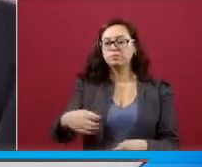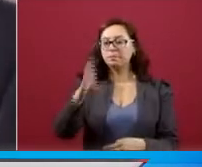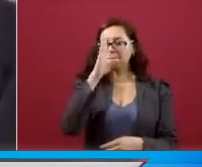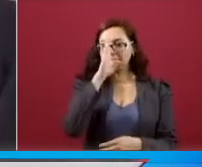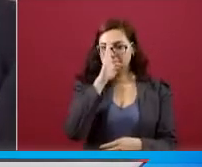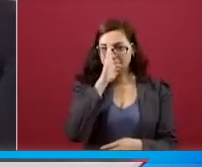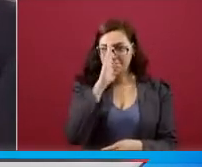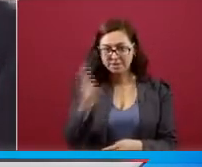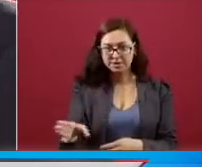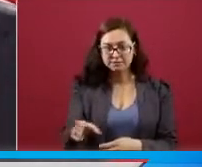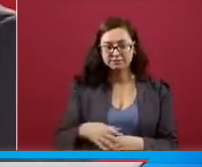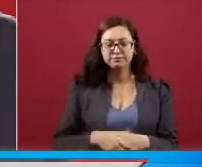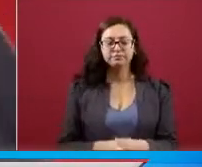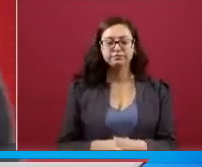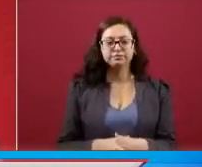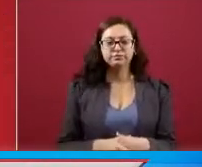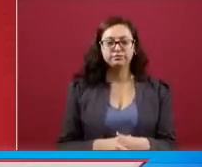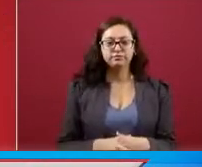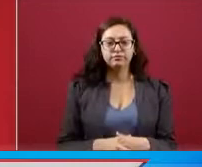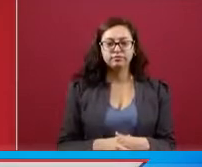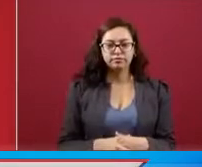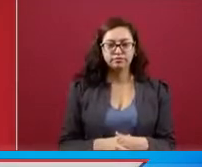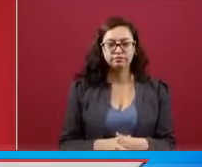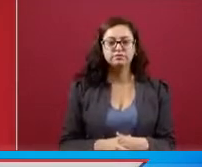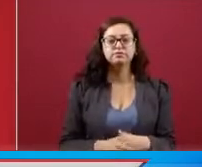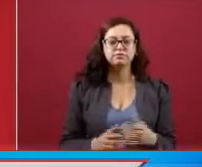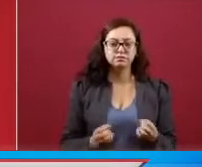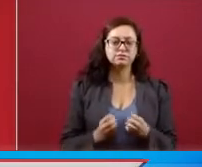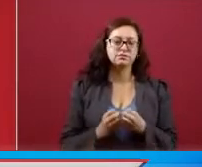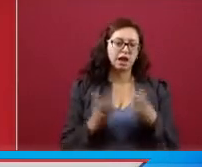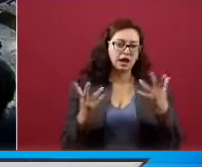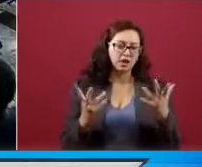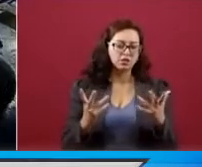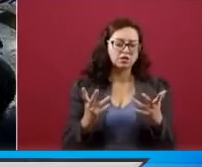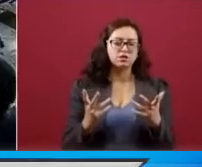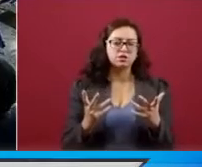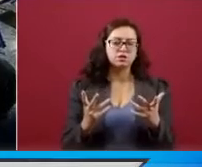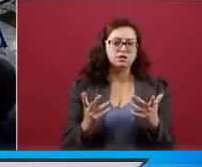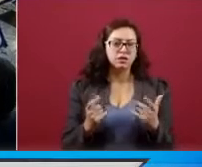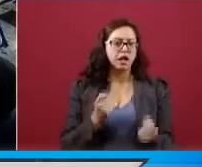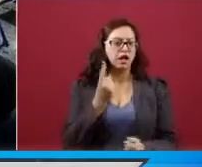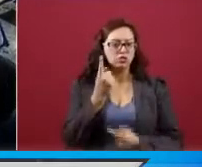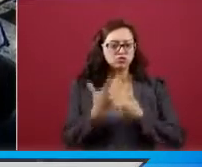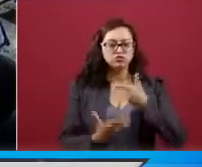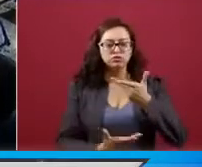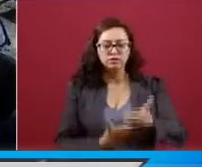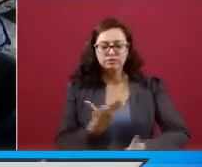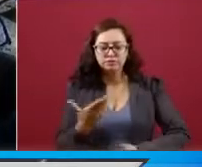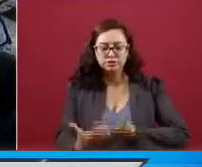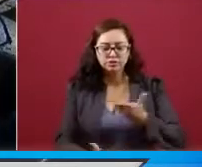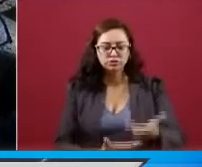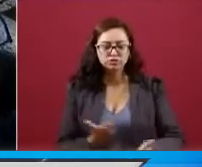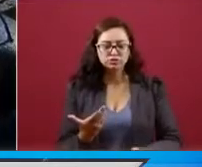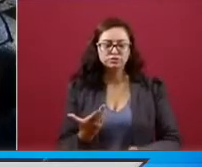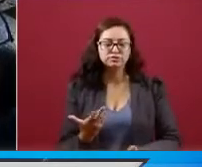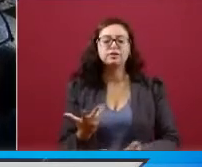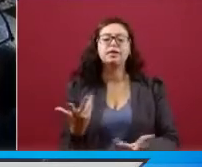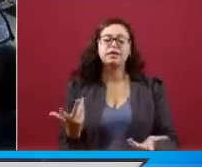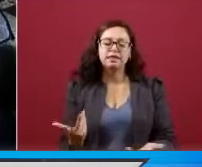There will be no intermediaries with the welfare plans all the support will be delivered directly to the beneficiaries There is an instruction from the Federal Government